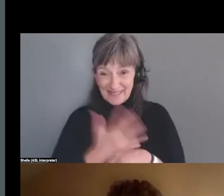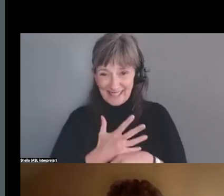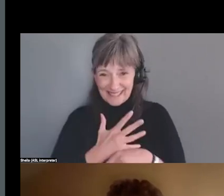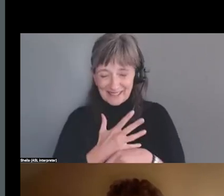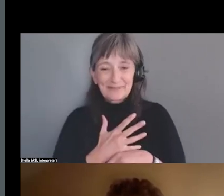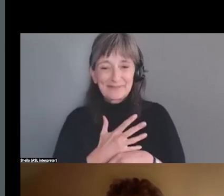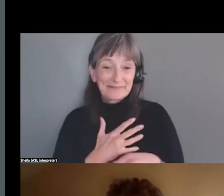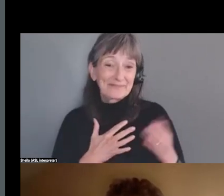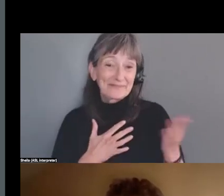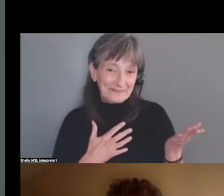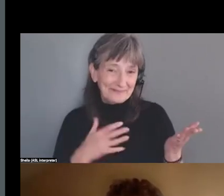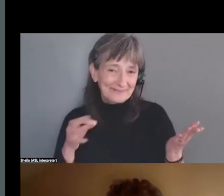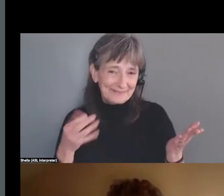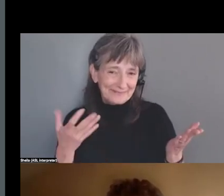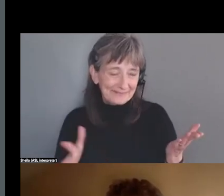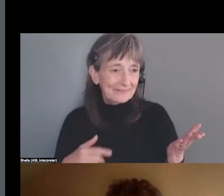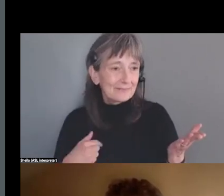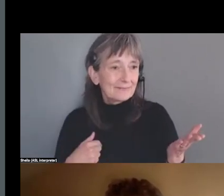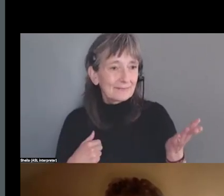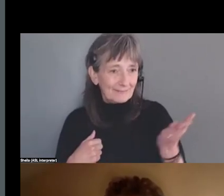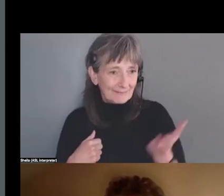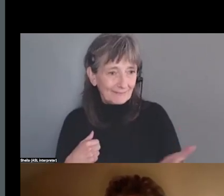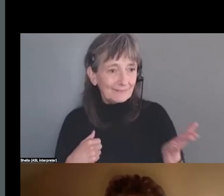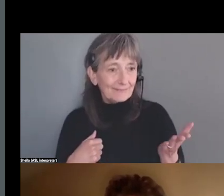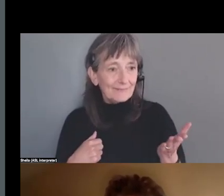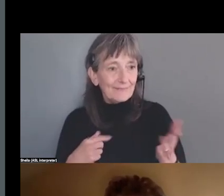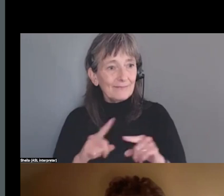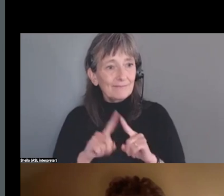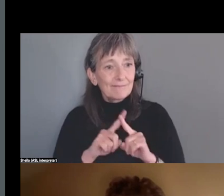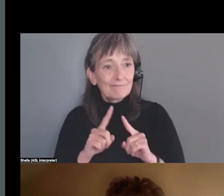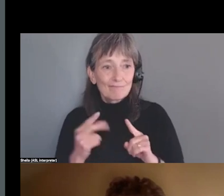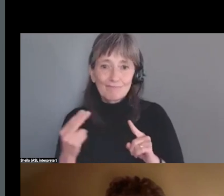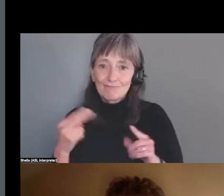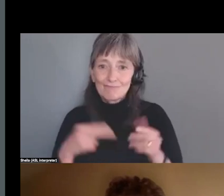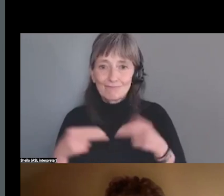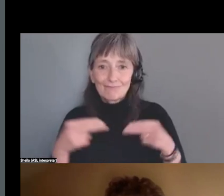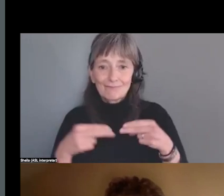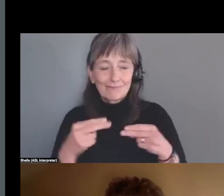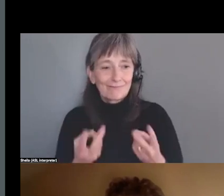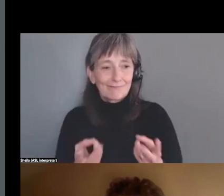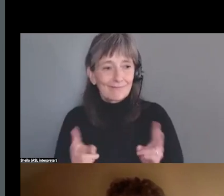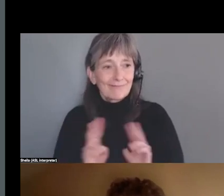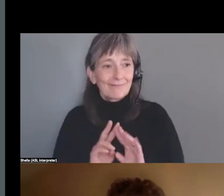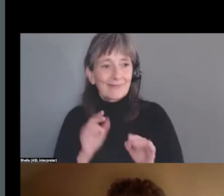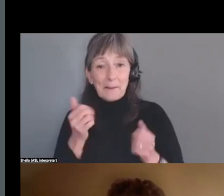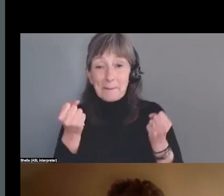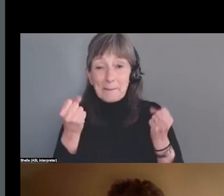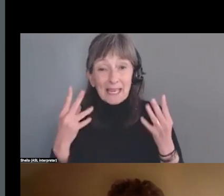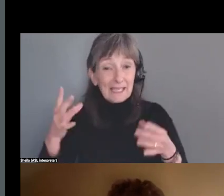explained. You can see here people come together with lots of Post-it notes. There's a mix of